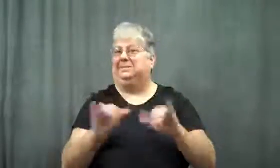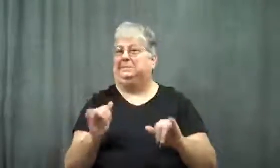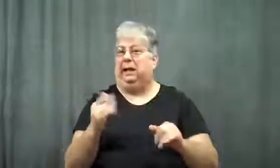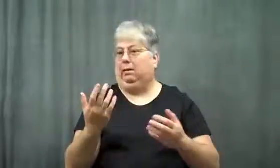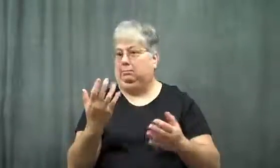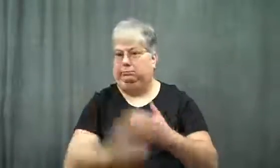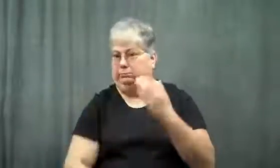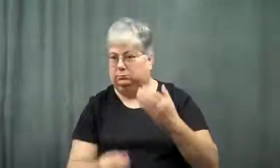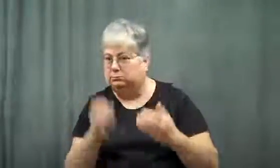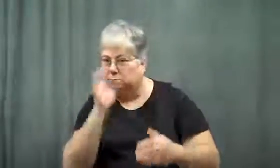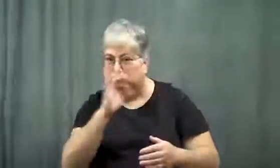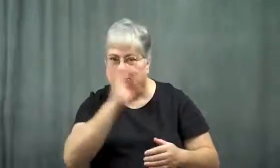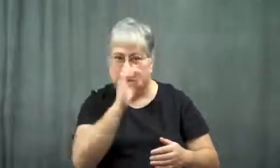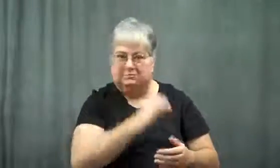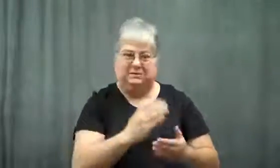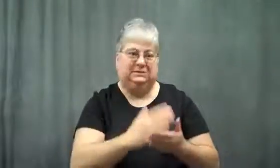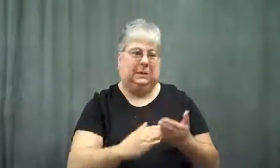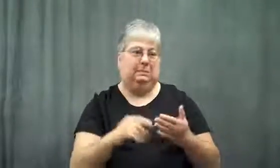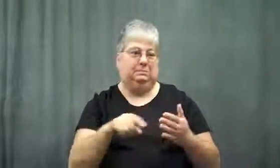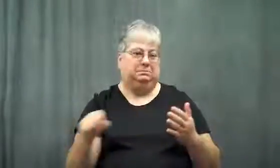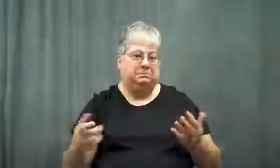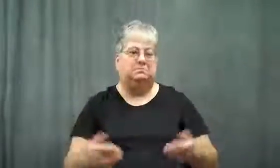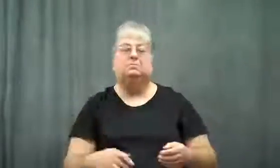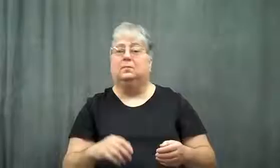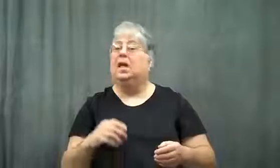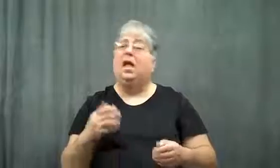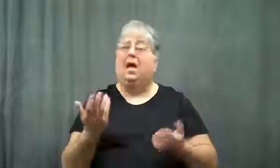They are still searching for some that are still missing.